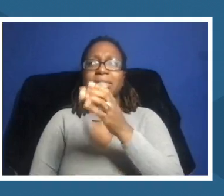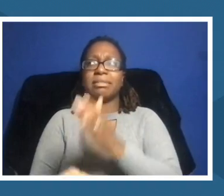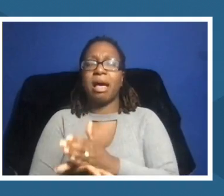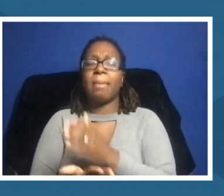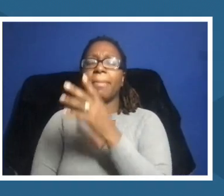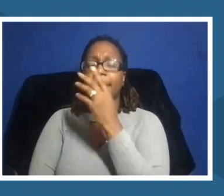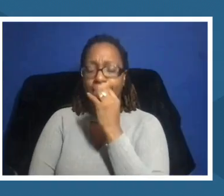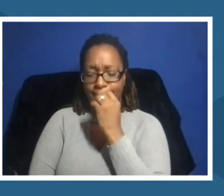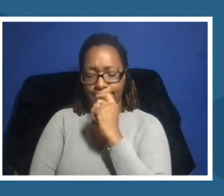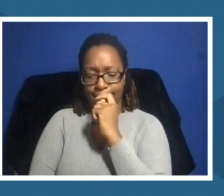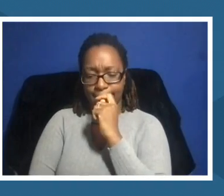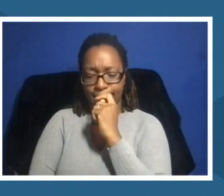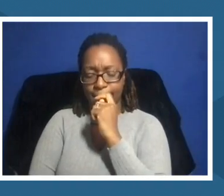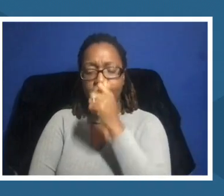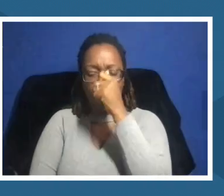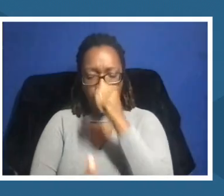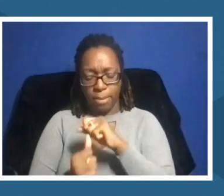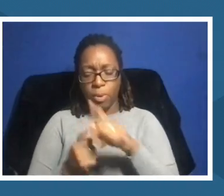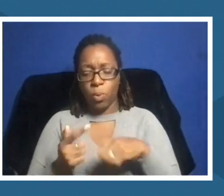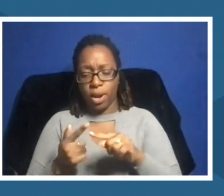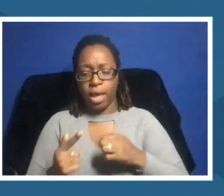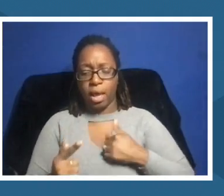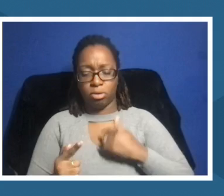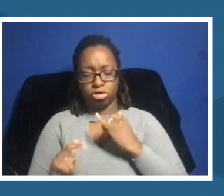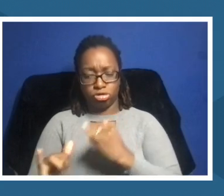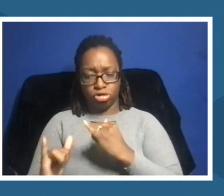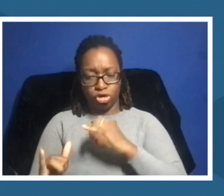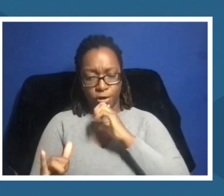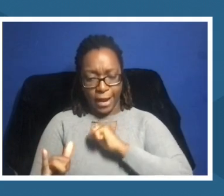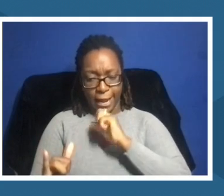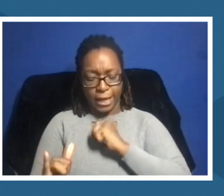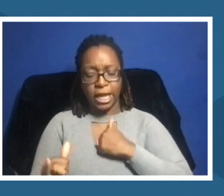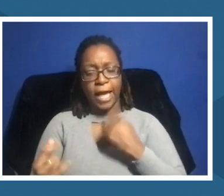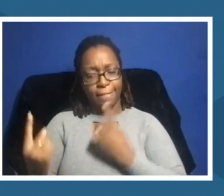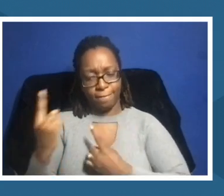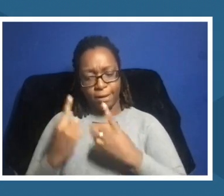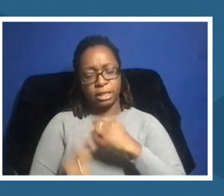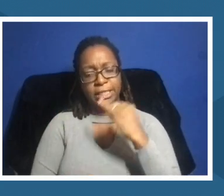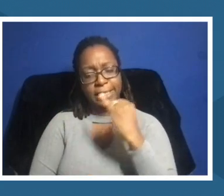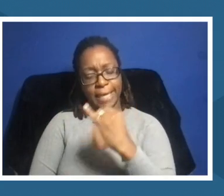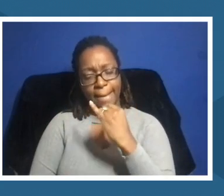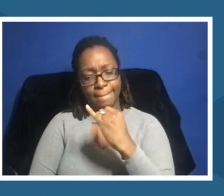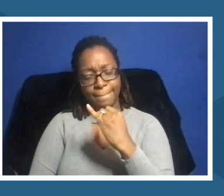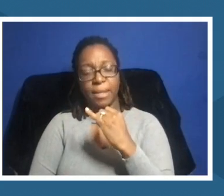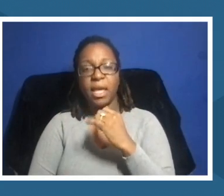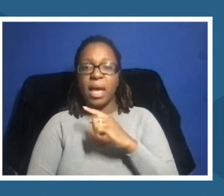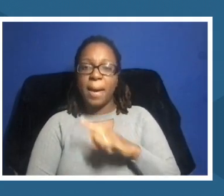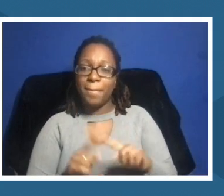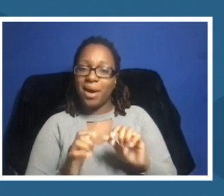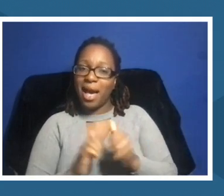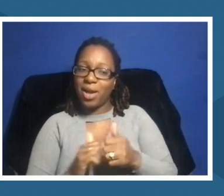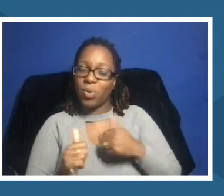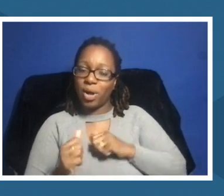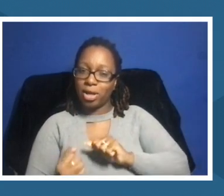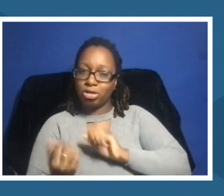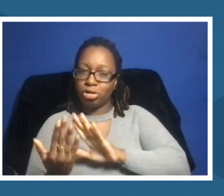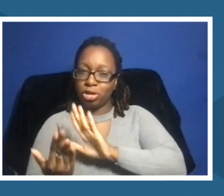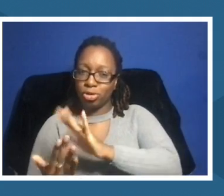growing up as well but b think about well how can i address that concern that